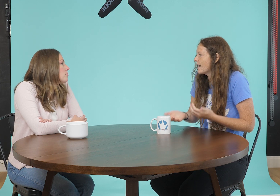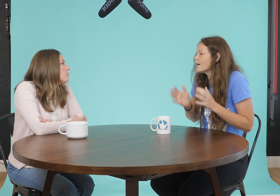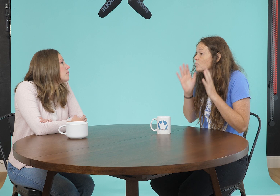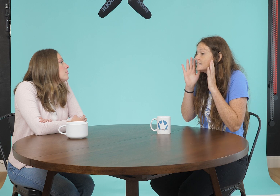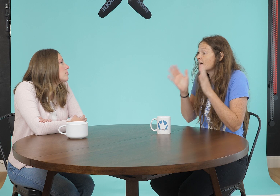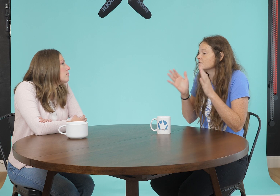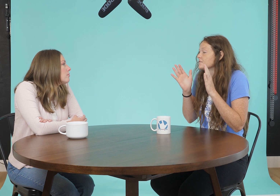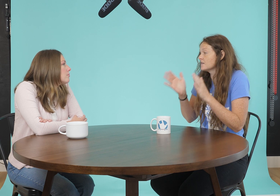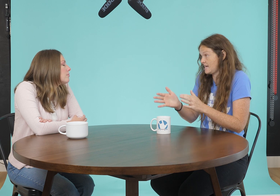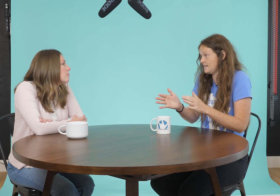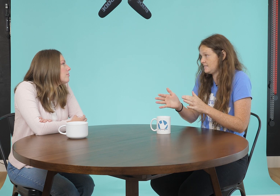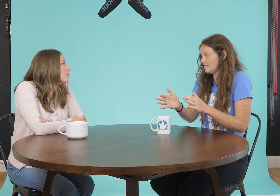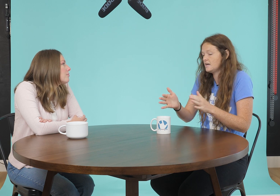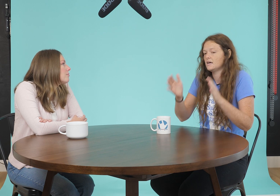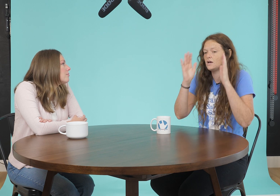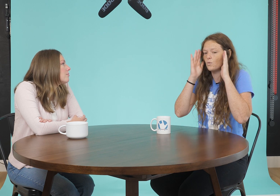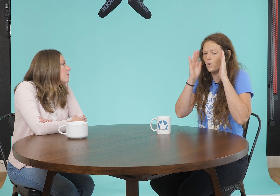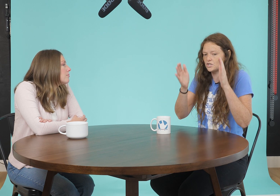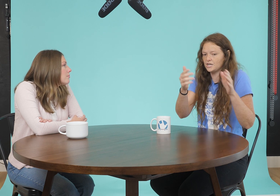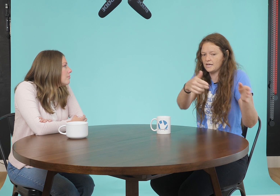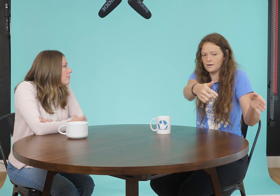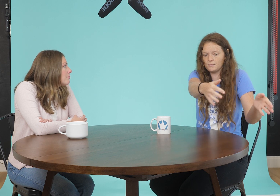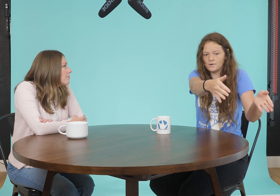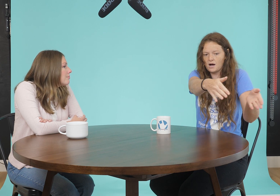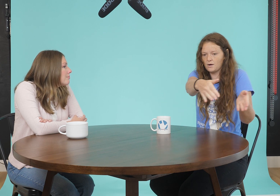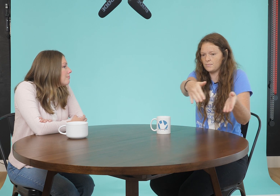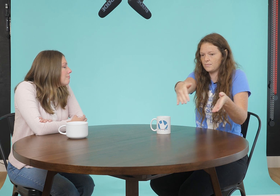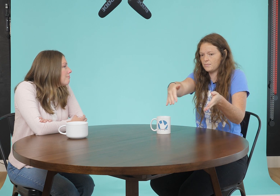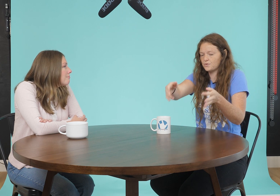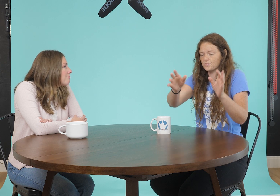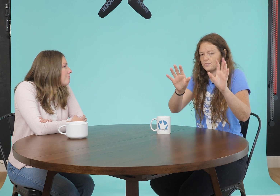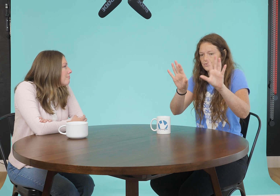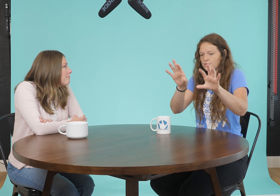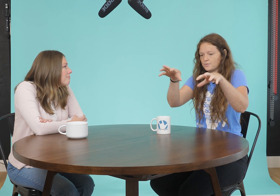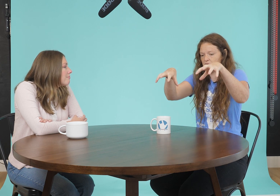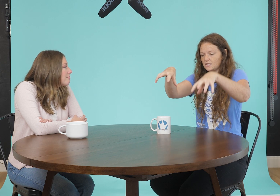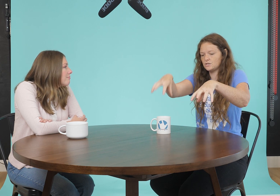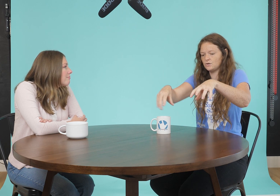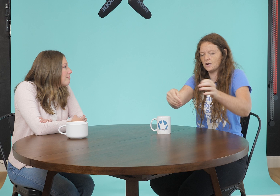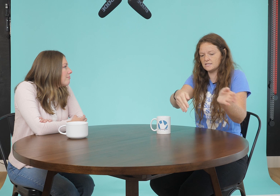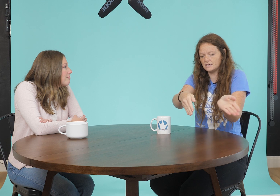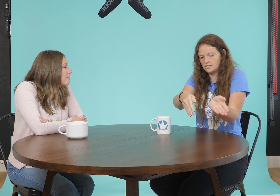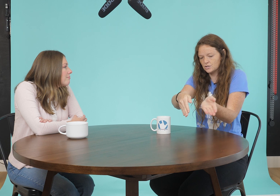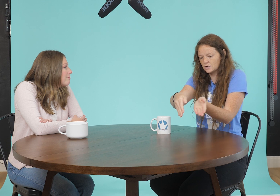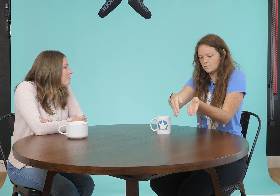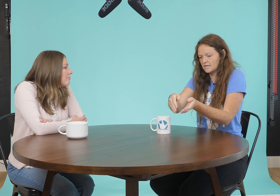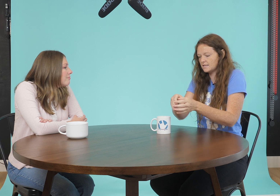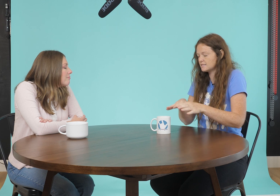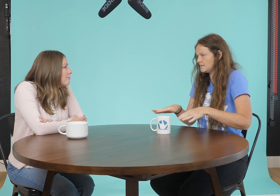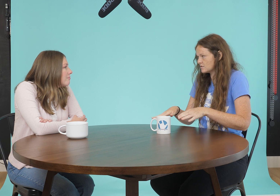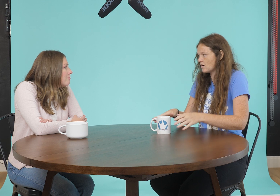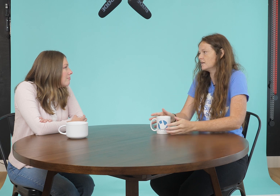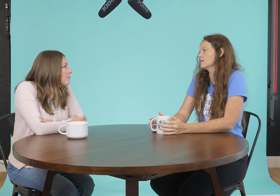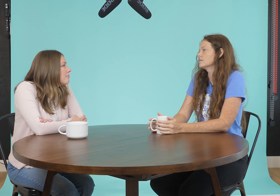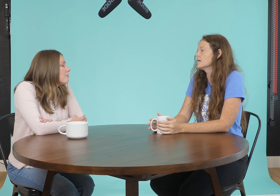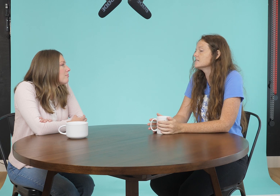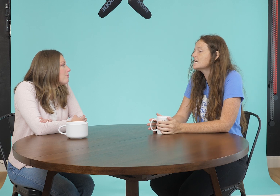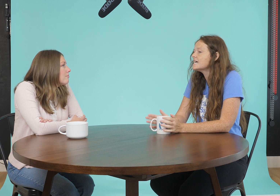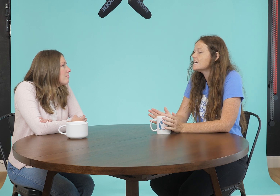I will never forget watching him come through. There was like two huts and he just comes like this and he's crawling on the ground.